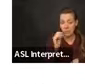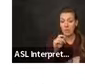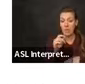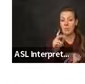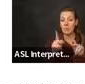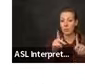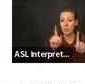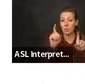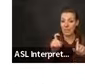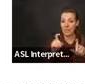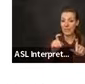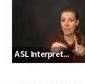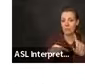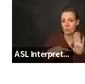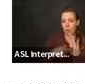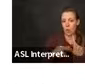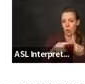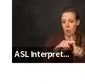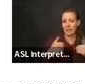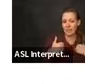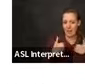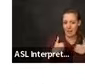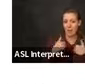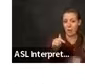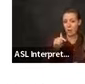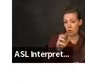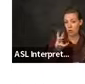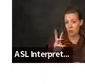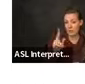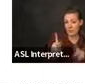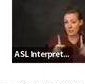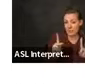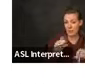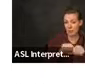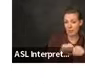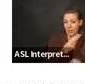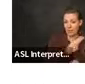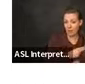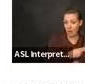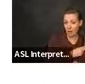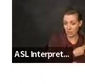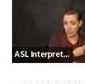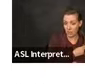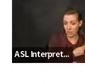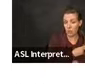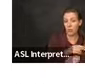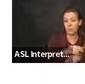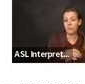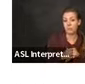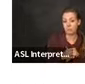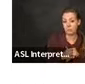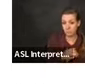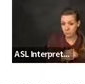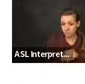26 people are hospitalized with Cope 19 as data reported by the hospital yesterday.